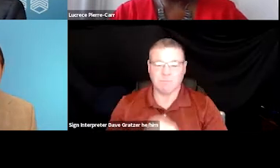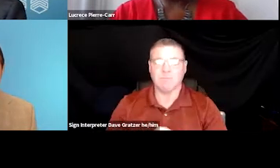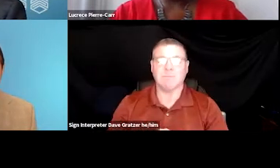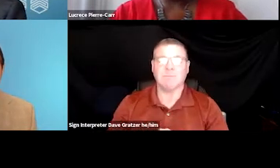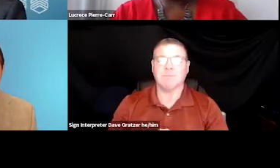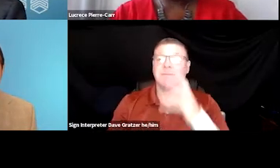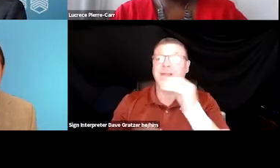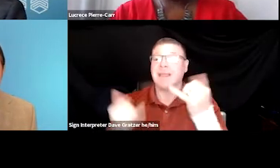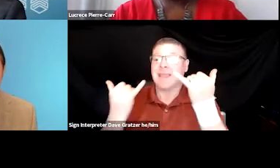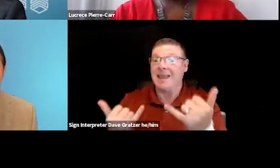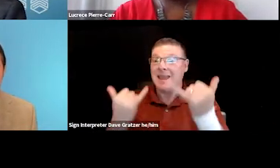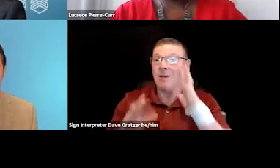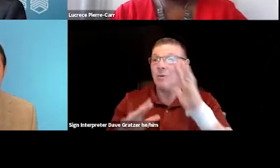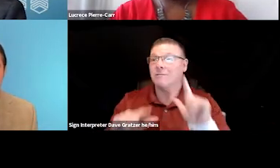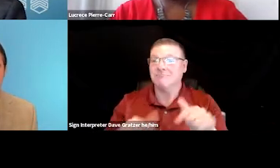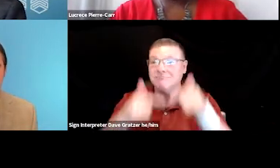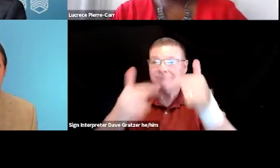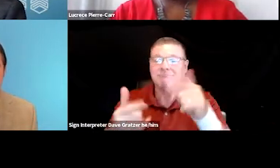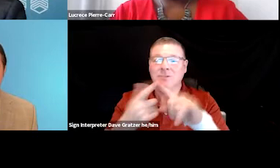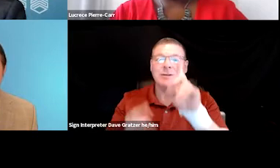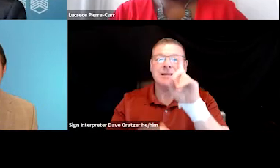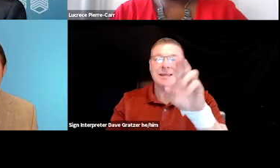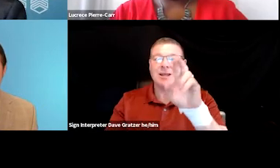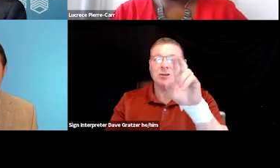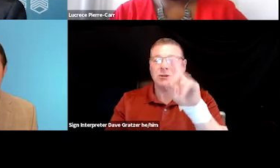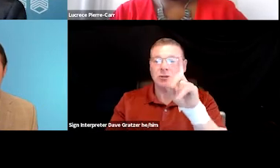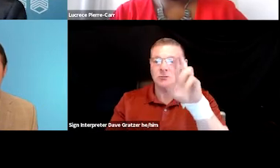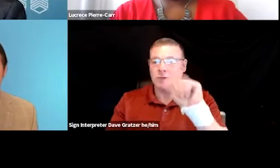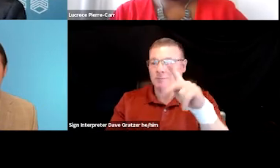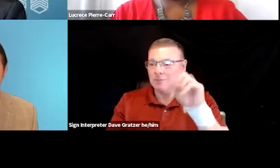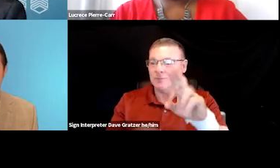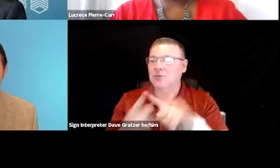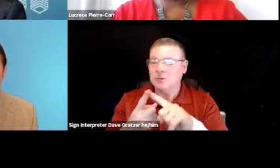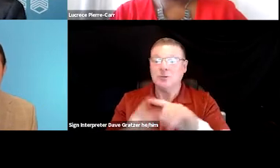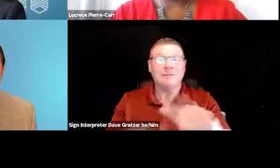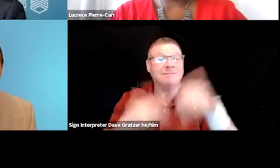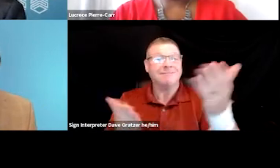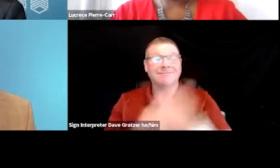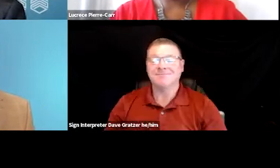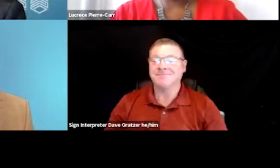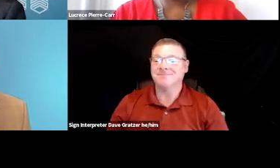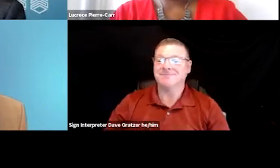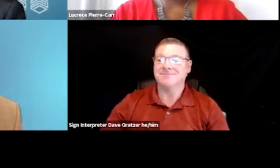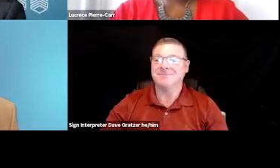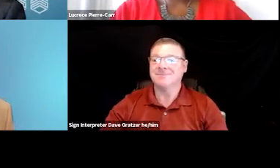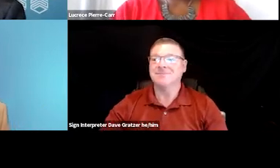And now I will turn it over to Dr. John Draper to begin the presentation, Dr. Draper? Thank you so much, Mike.